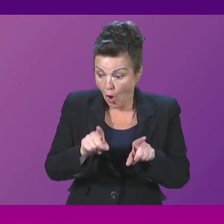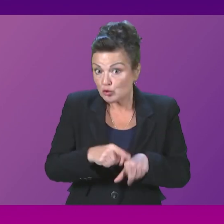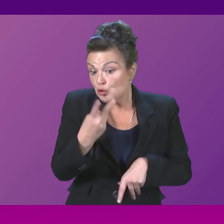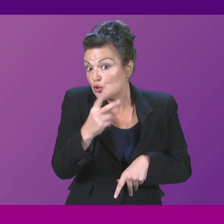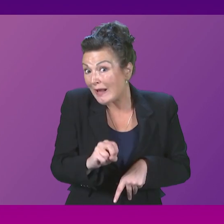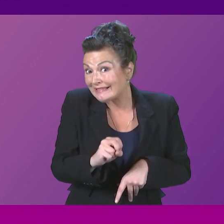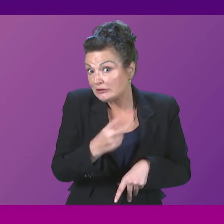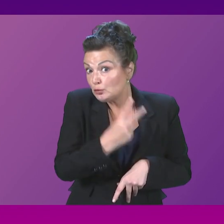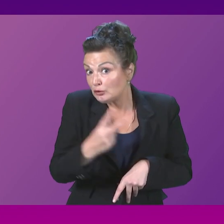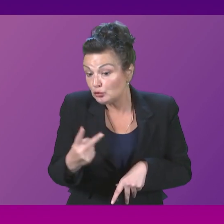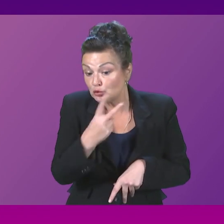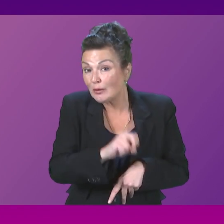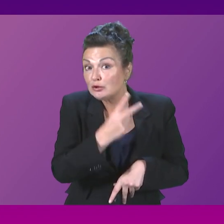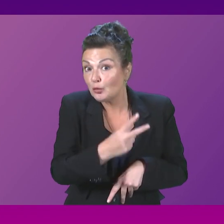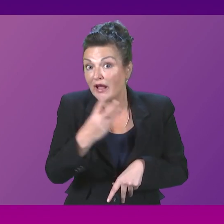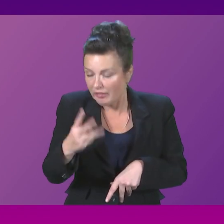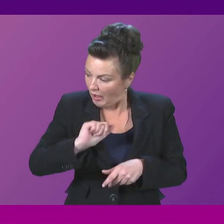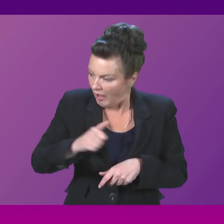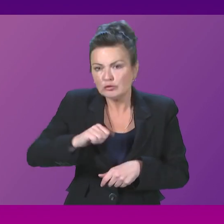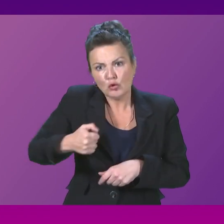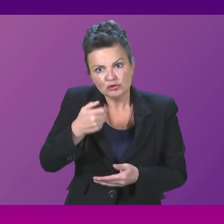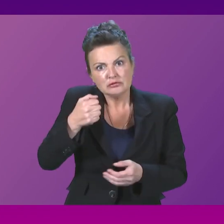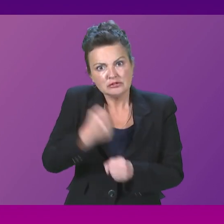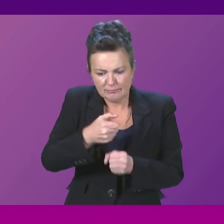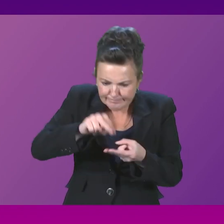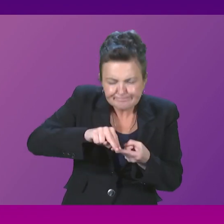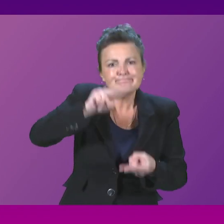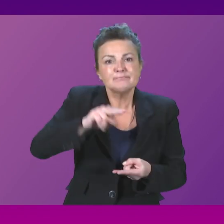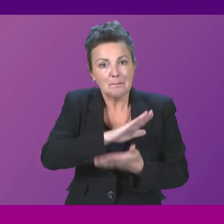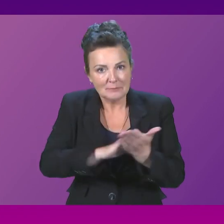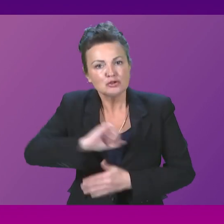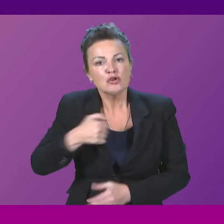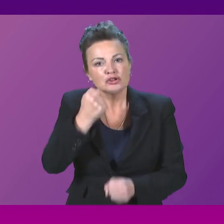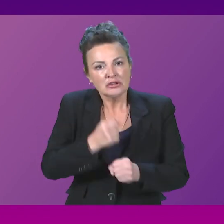the 2022-23 budget to enable it to take further steps to support people with the cost of living